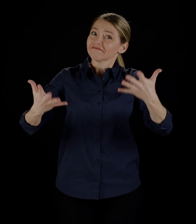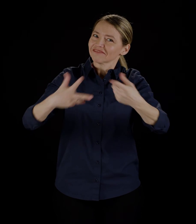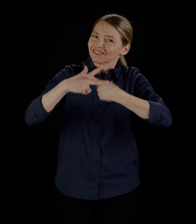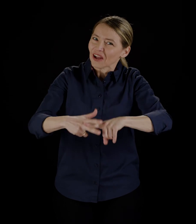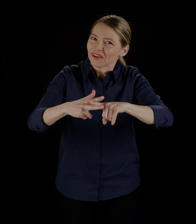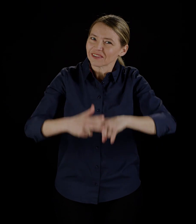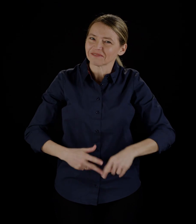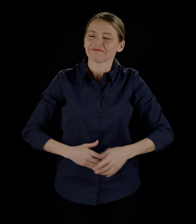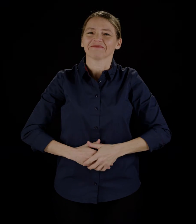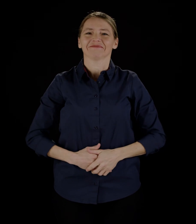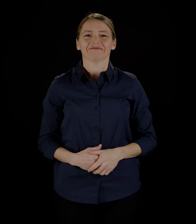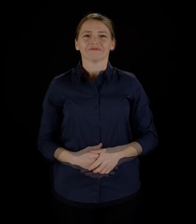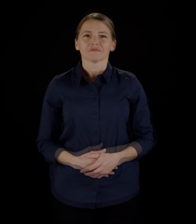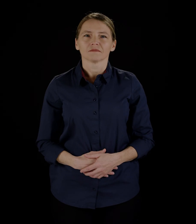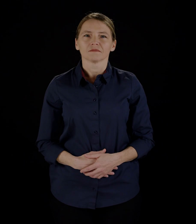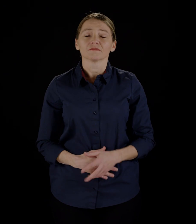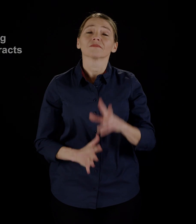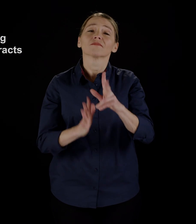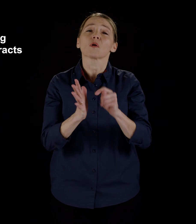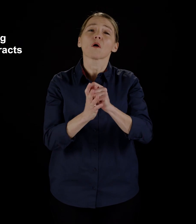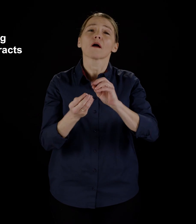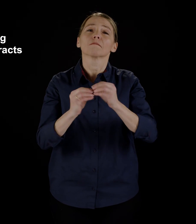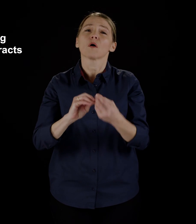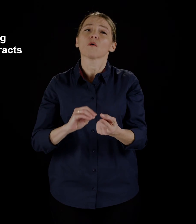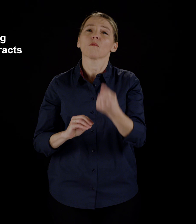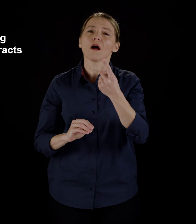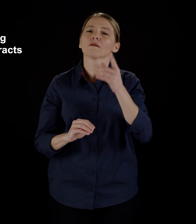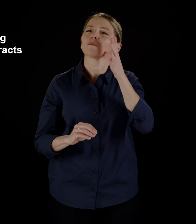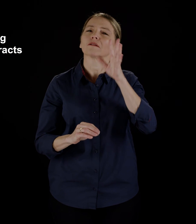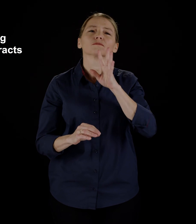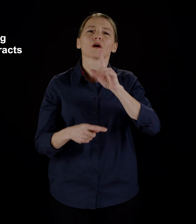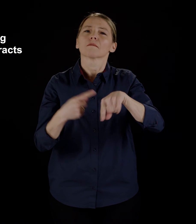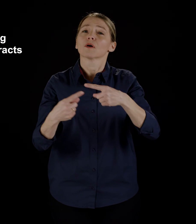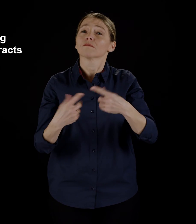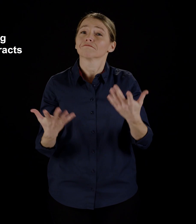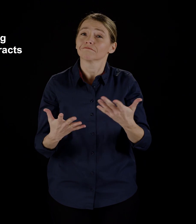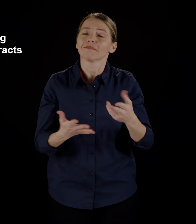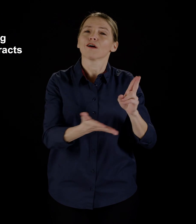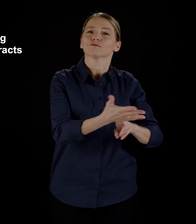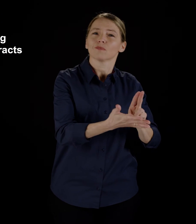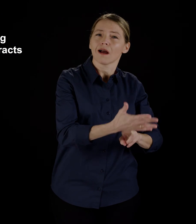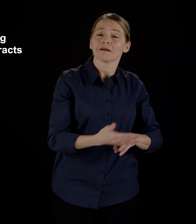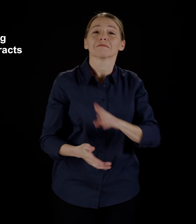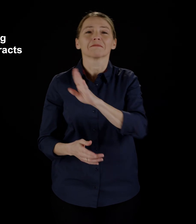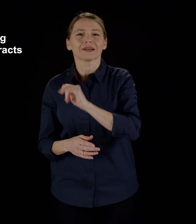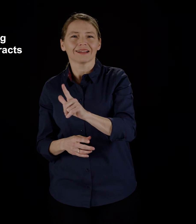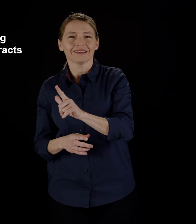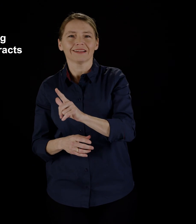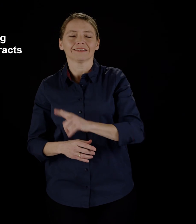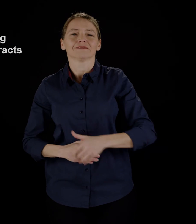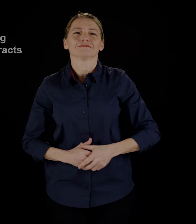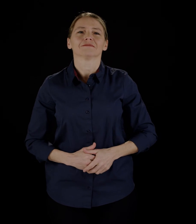Let's begin. Video 1 will cover Getting Started - Contracts and Billing.